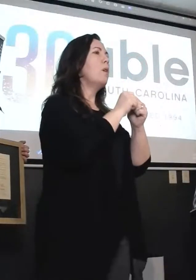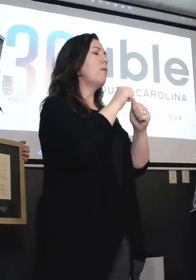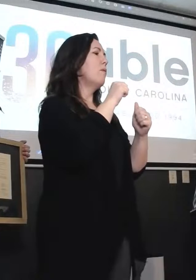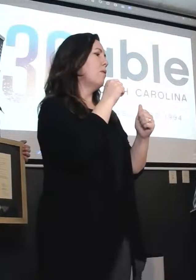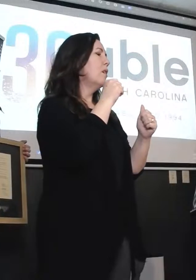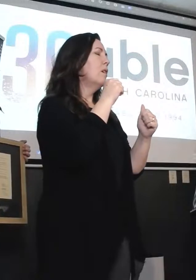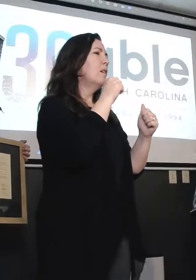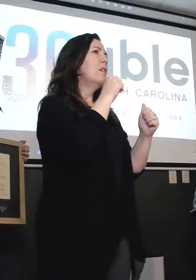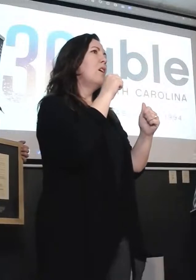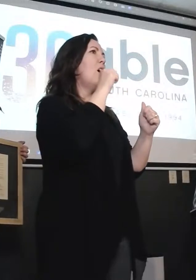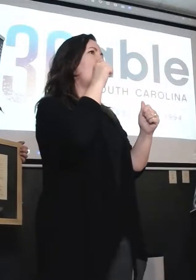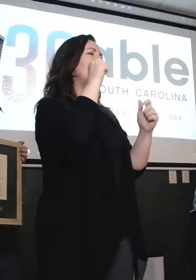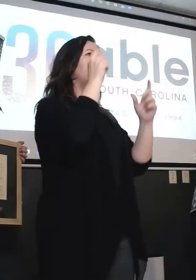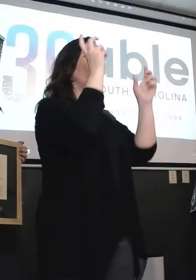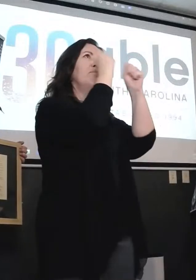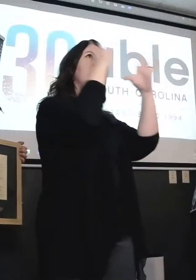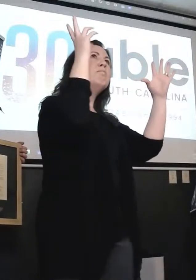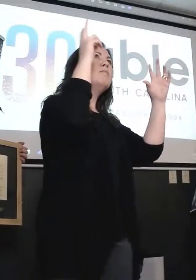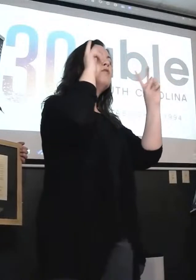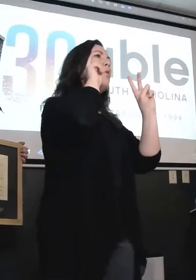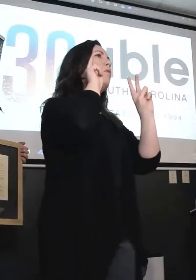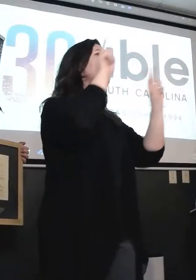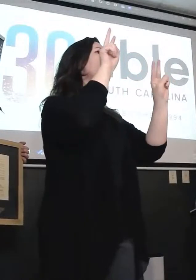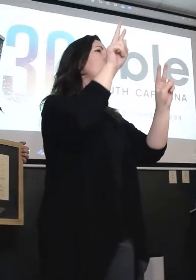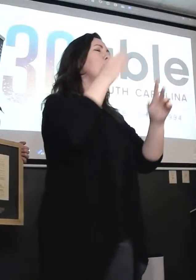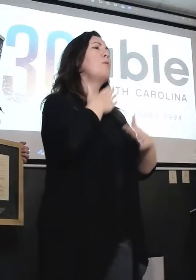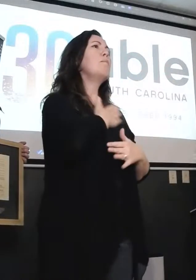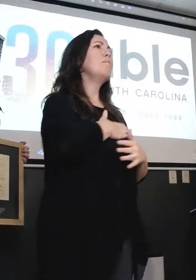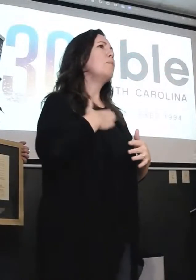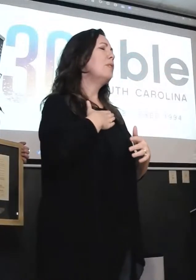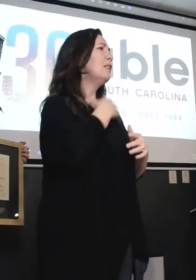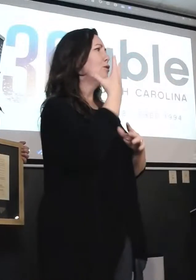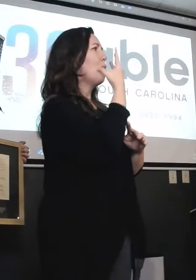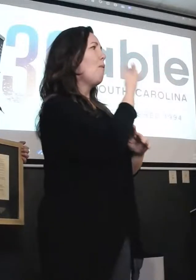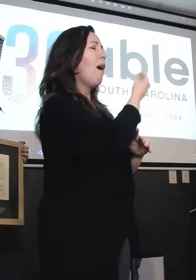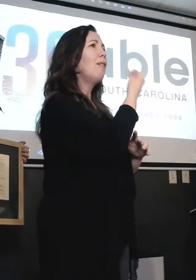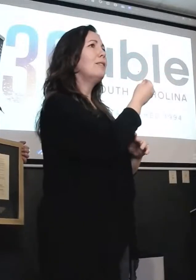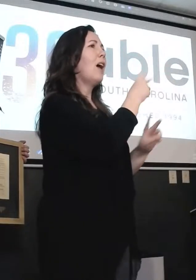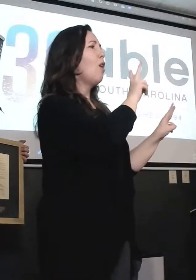towards the future. Please make sure you go out and take a take a look at it because it